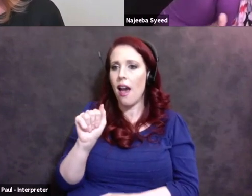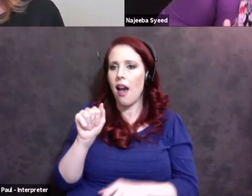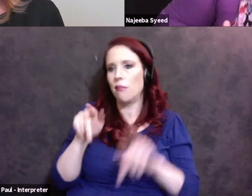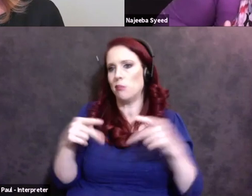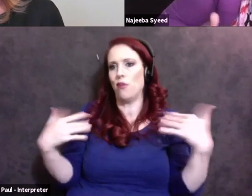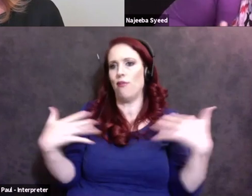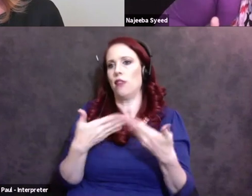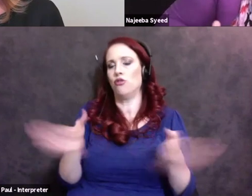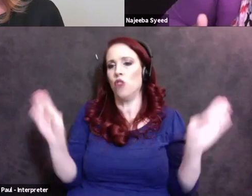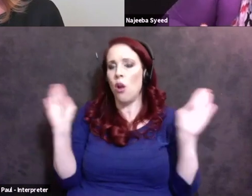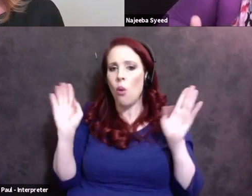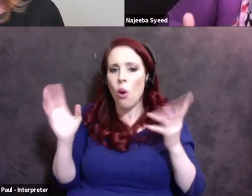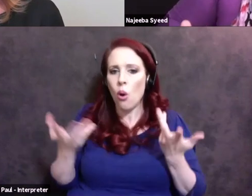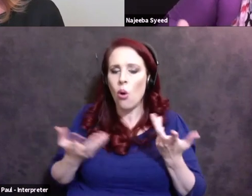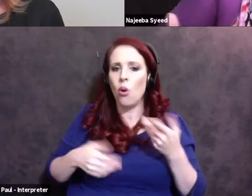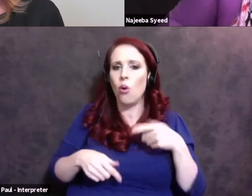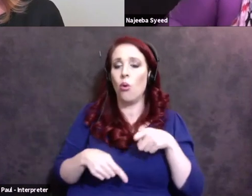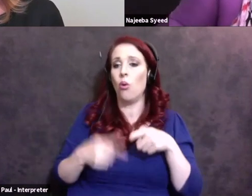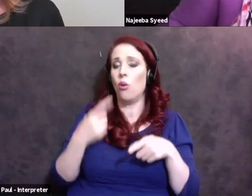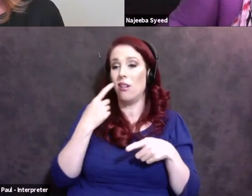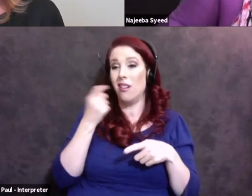it is one of the most diverse religious communities.